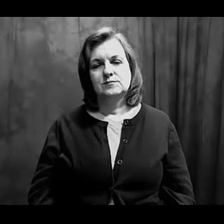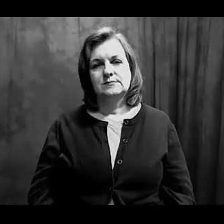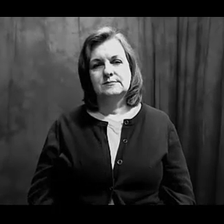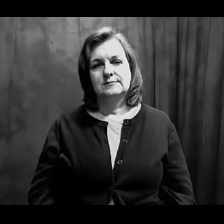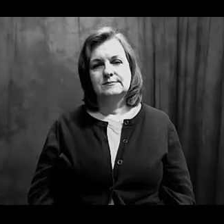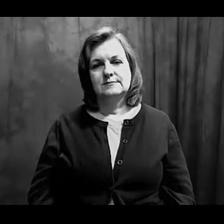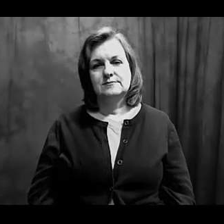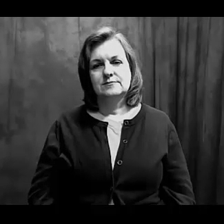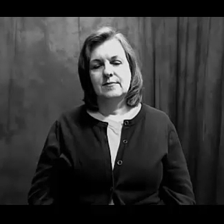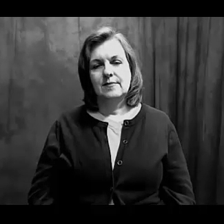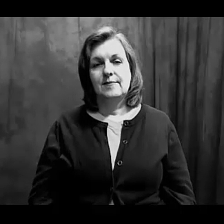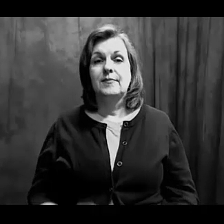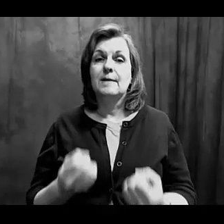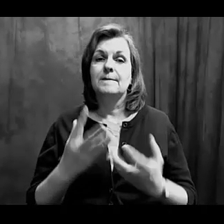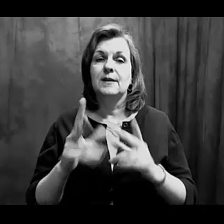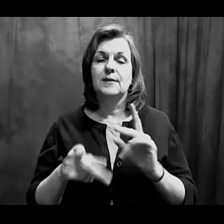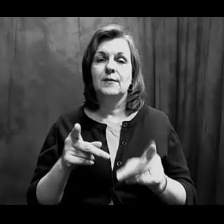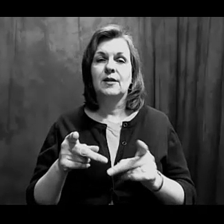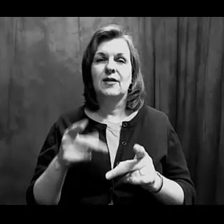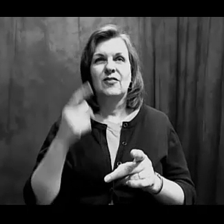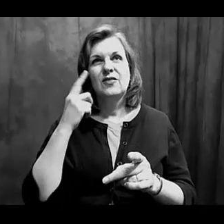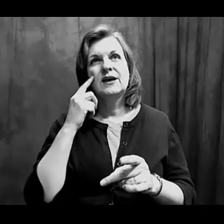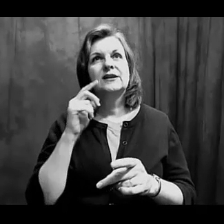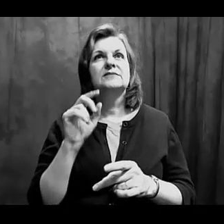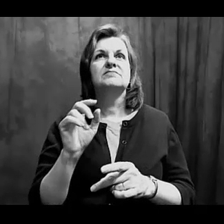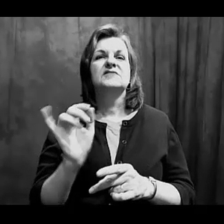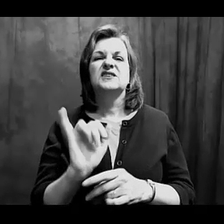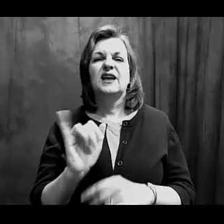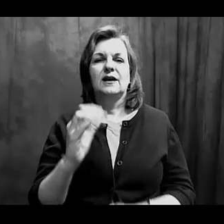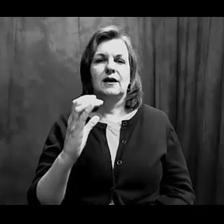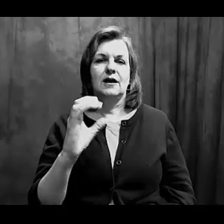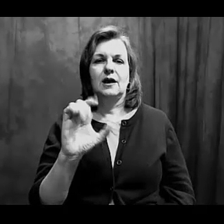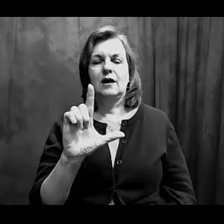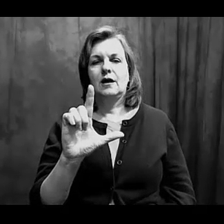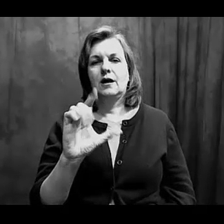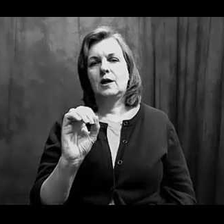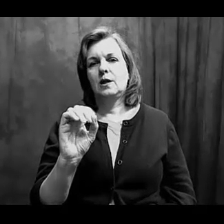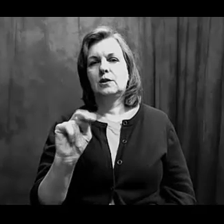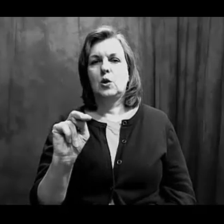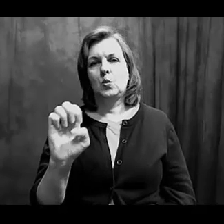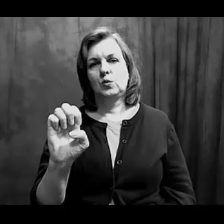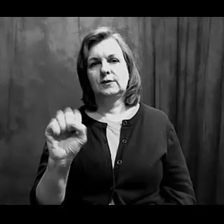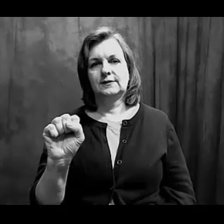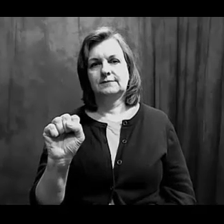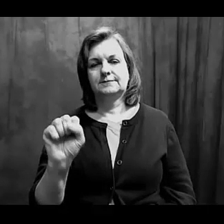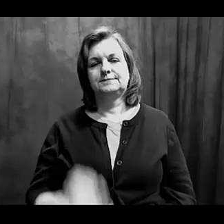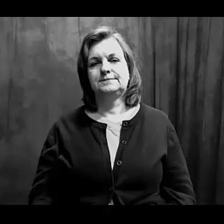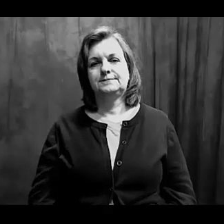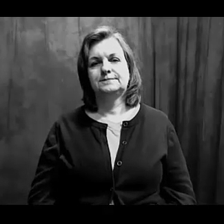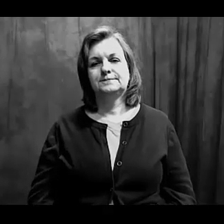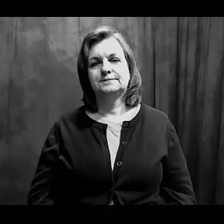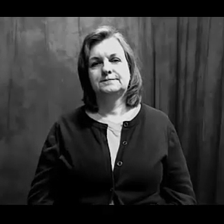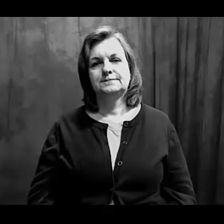or many folks think about them like clones OK